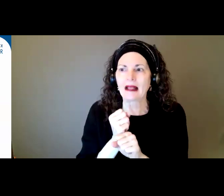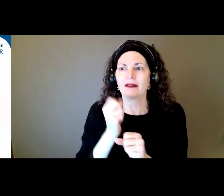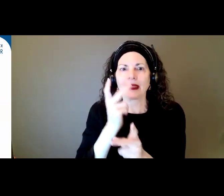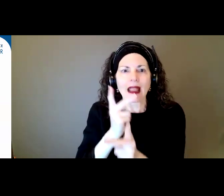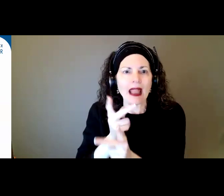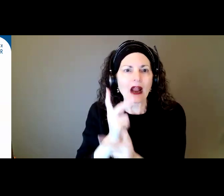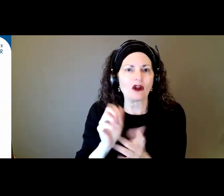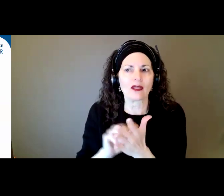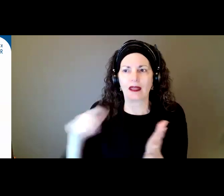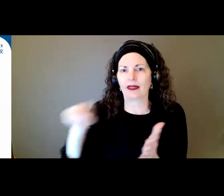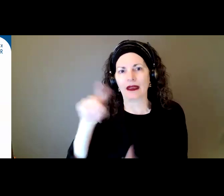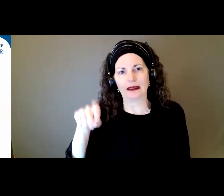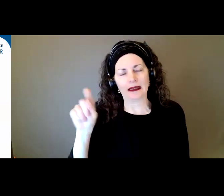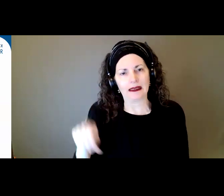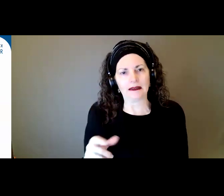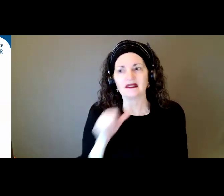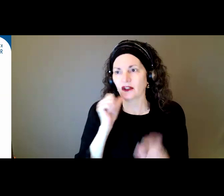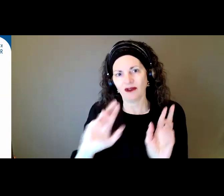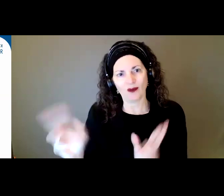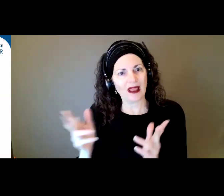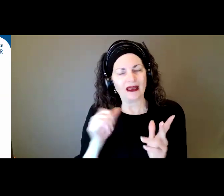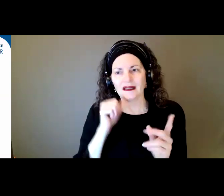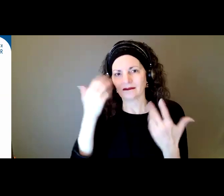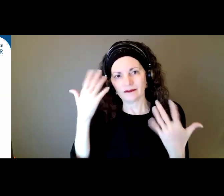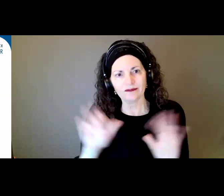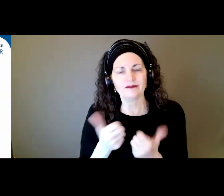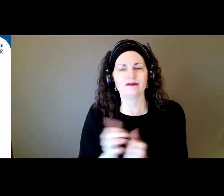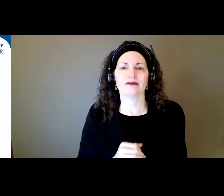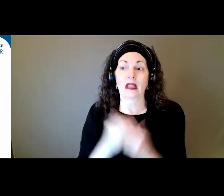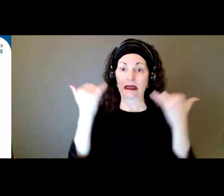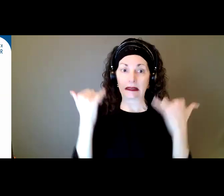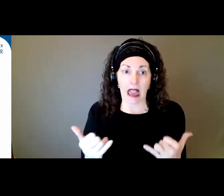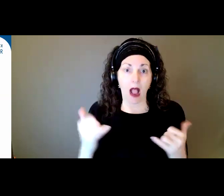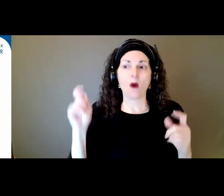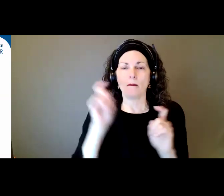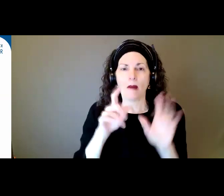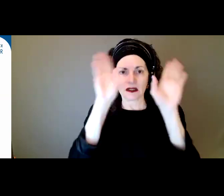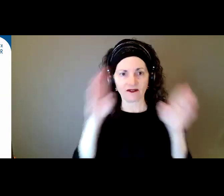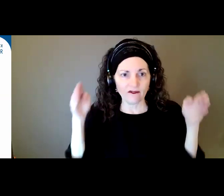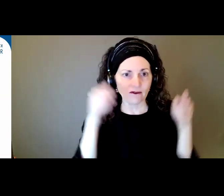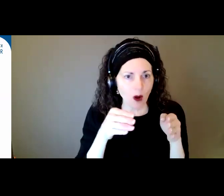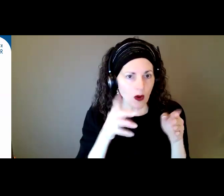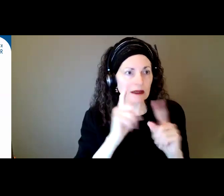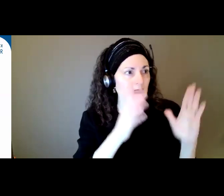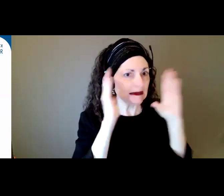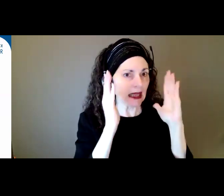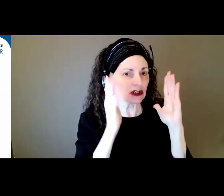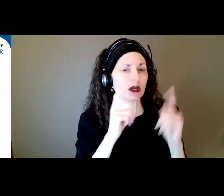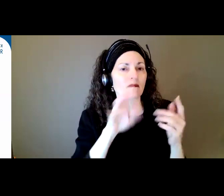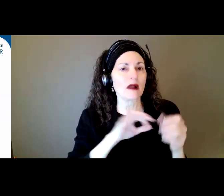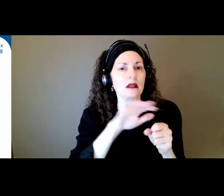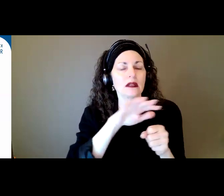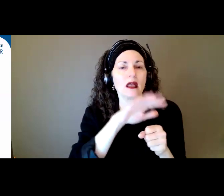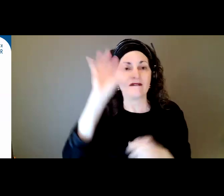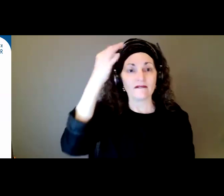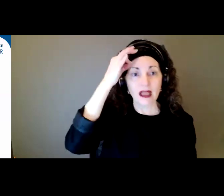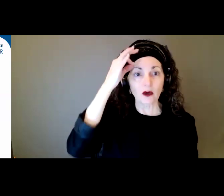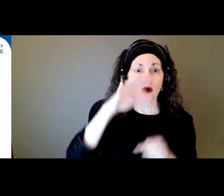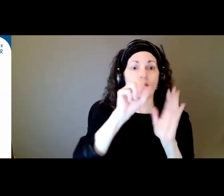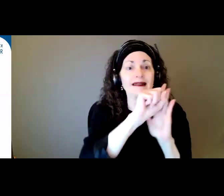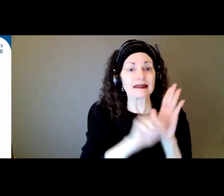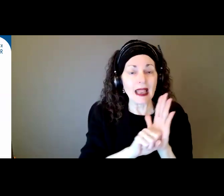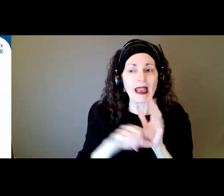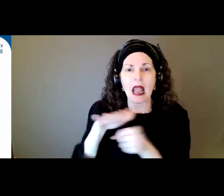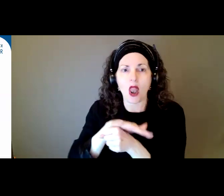Now is the time for greater focus, attention, and coordination among federal, state, and local partners who are poised to help address this crisis.